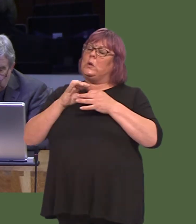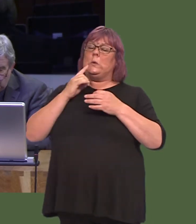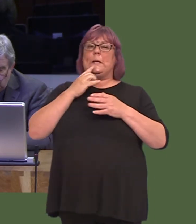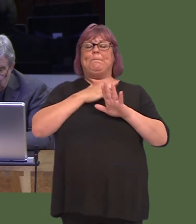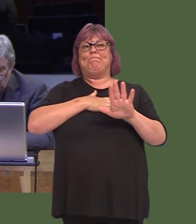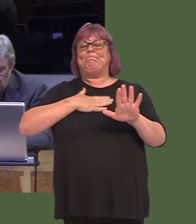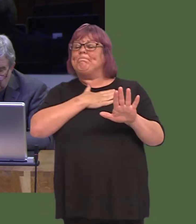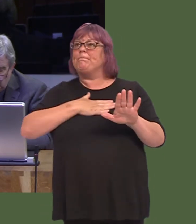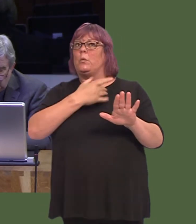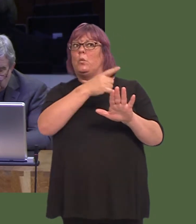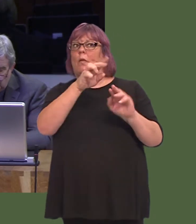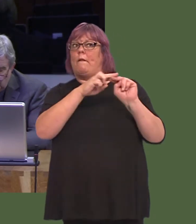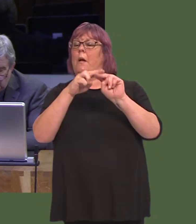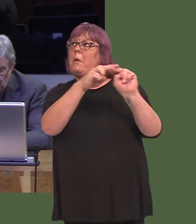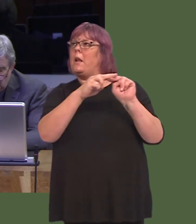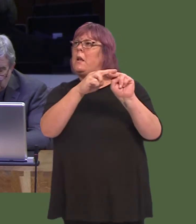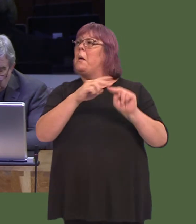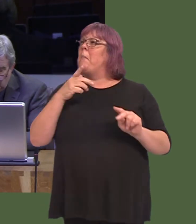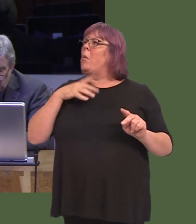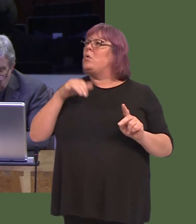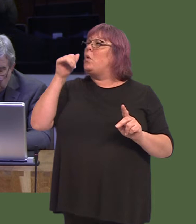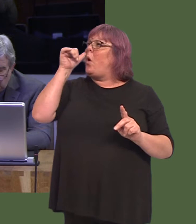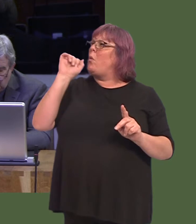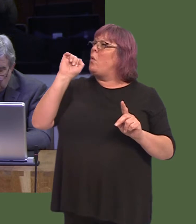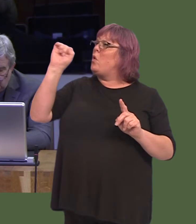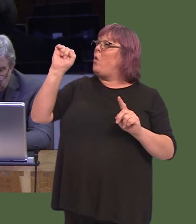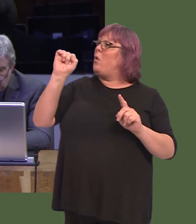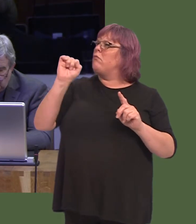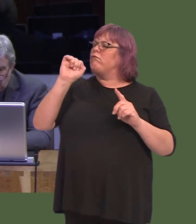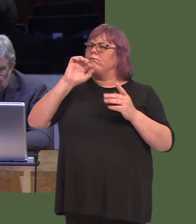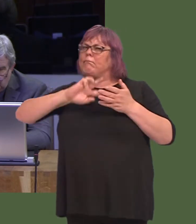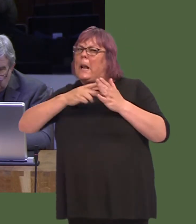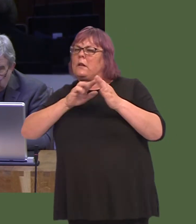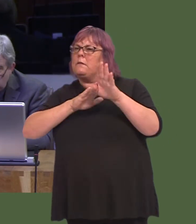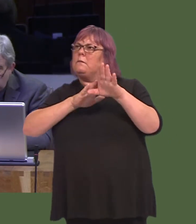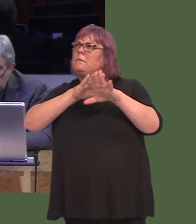But, in particular, I'd be interested to know what specific steps you're taking in line